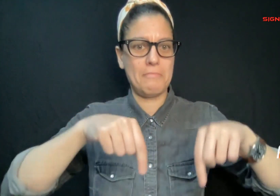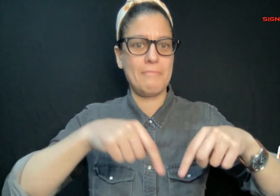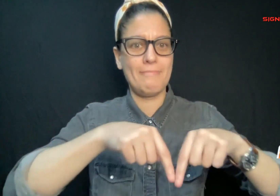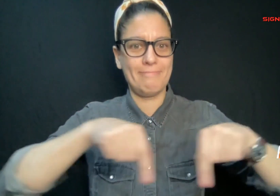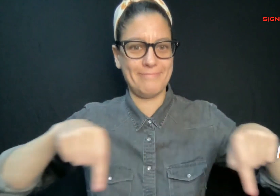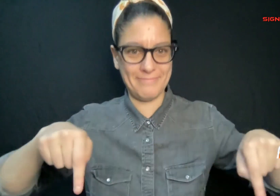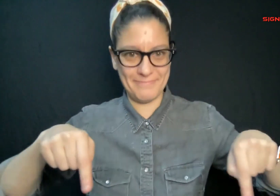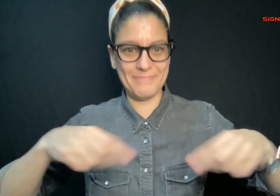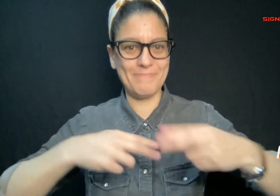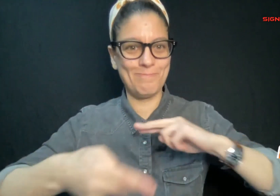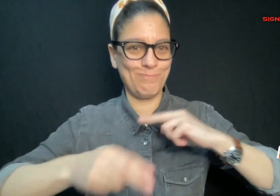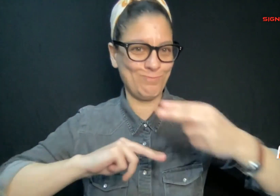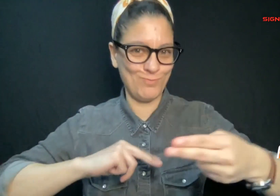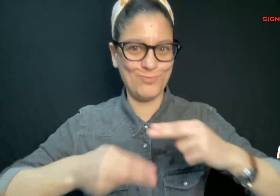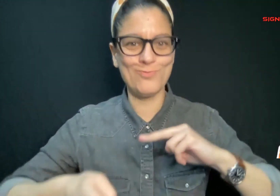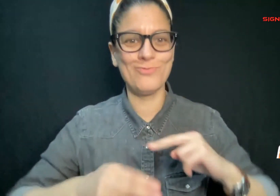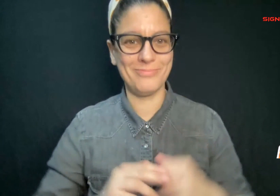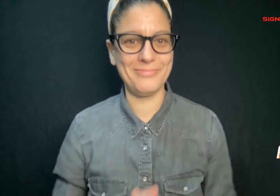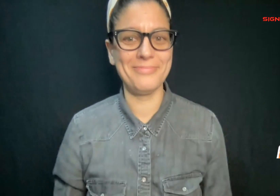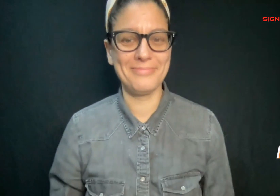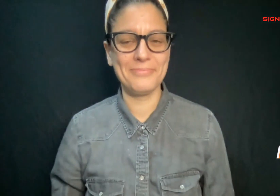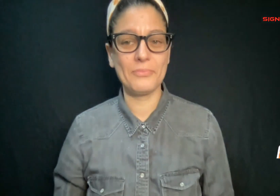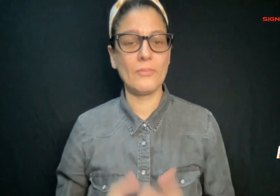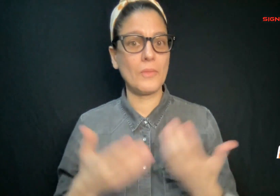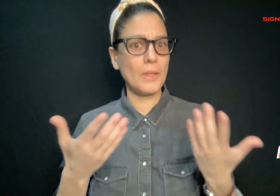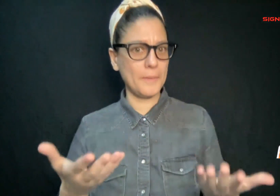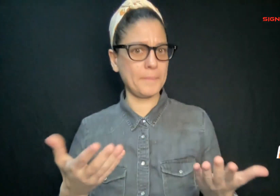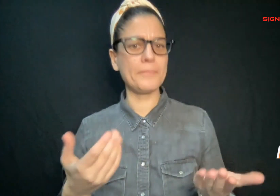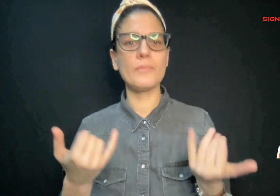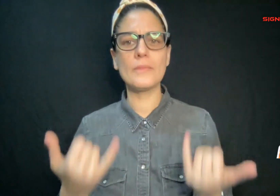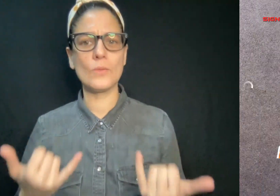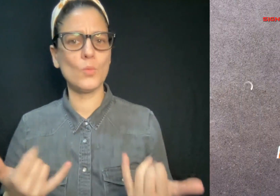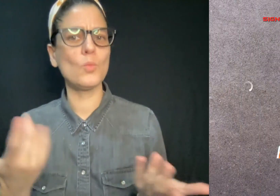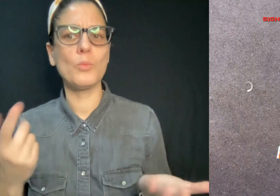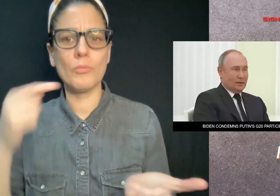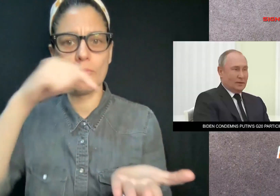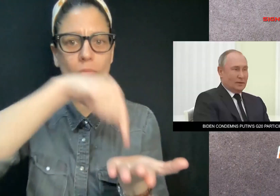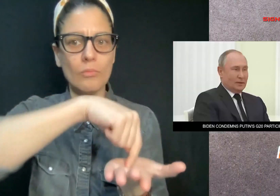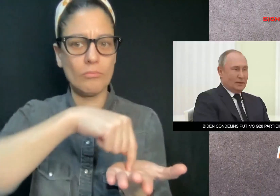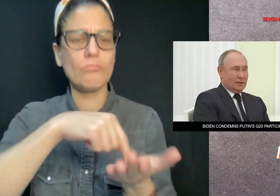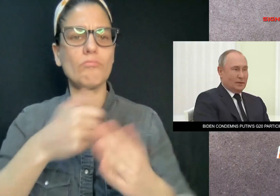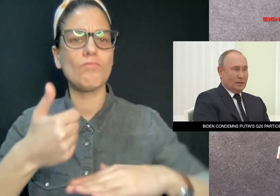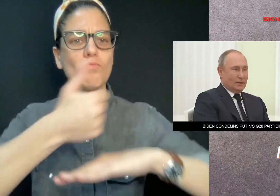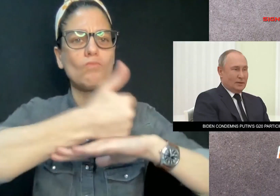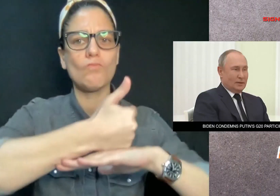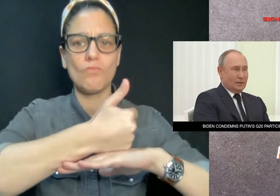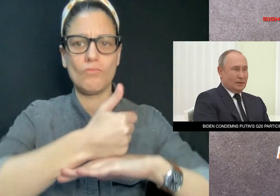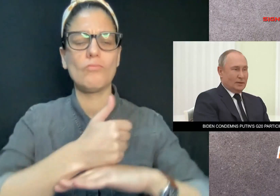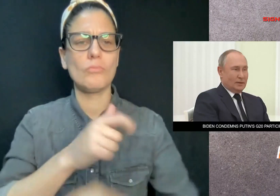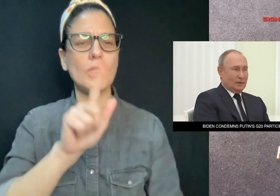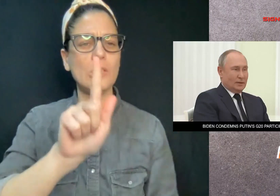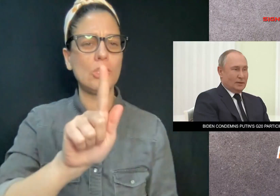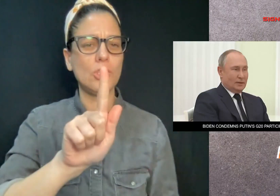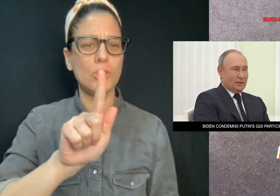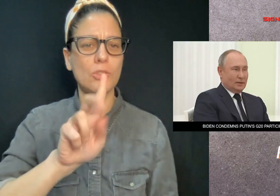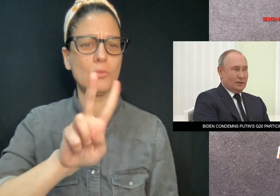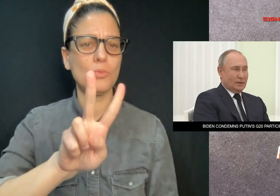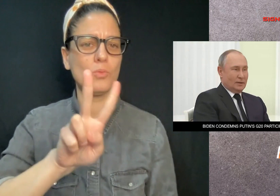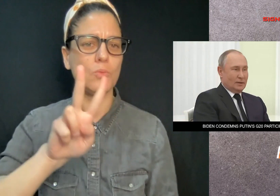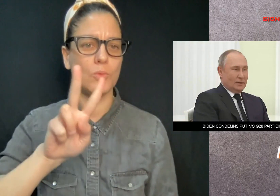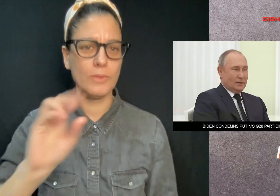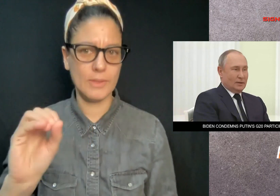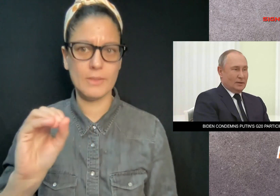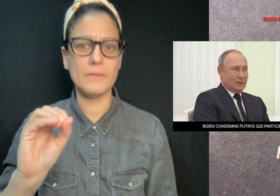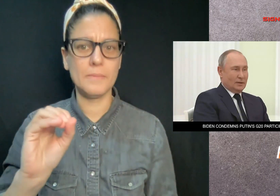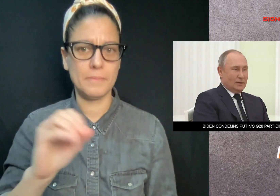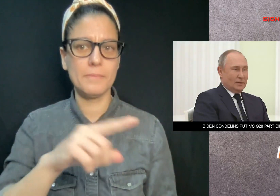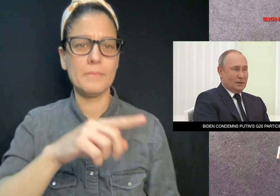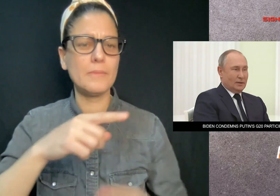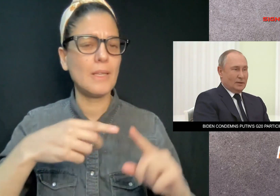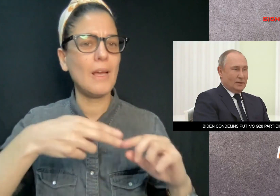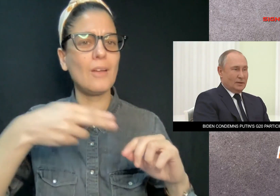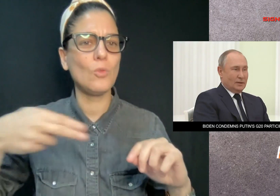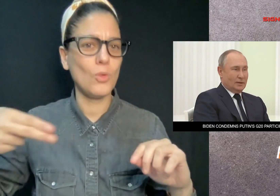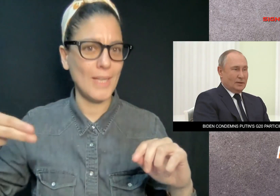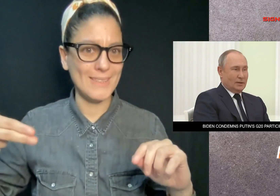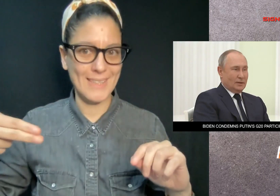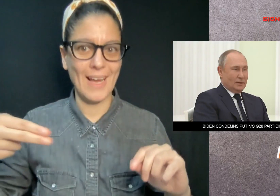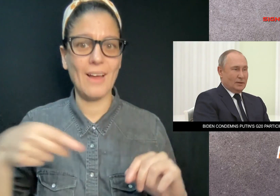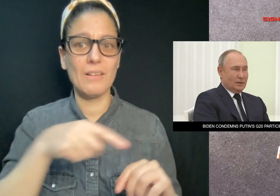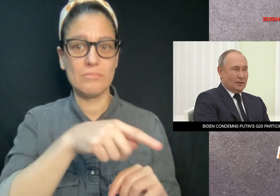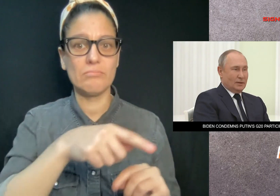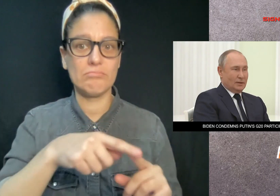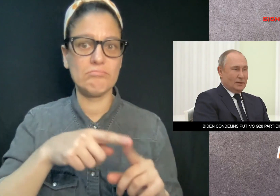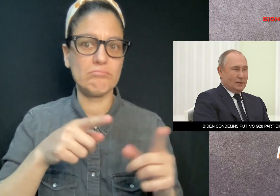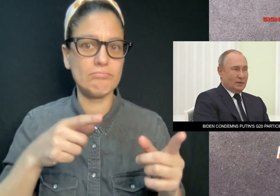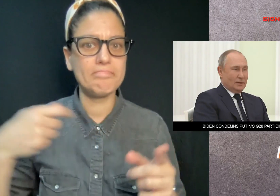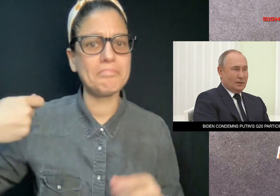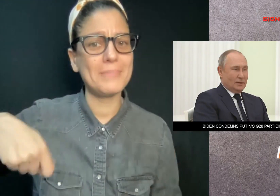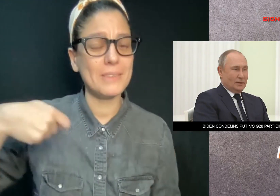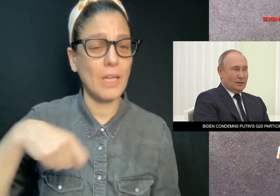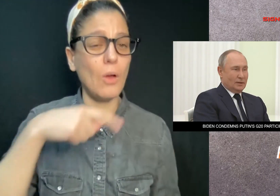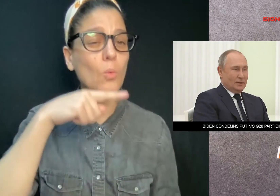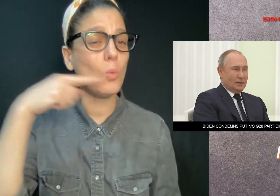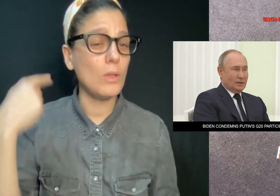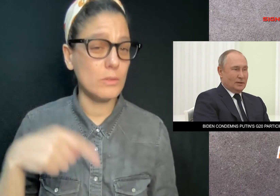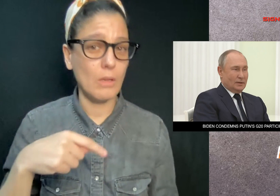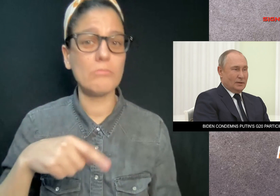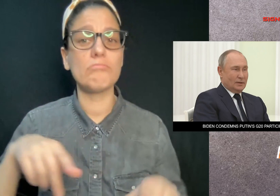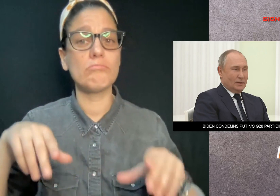the bottom of the screen according to the host of the G20 summit in